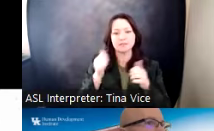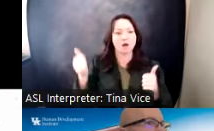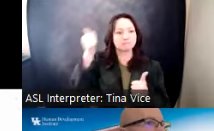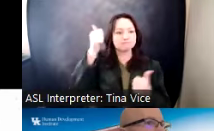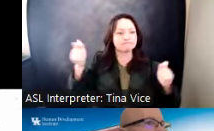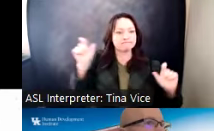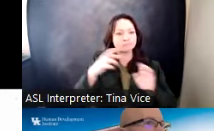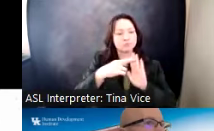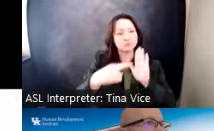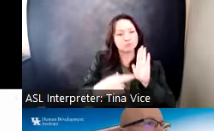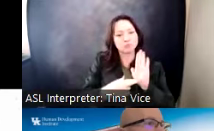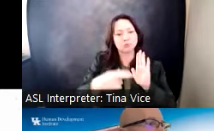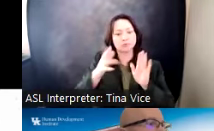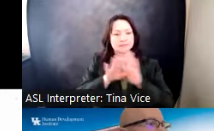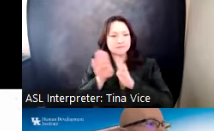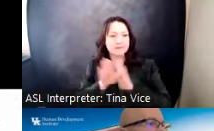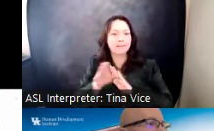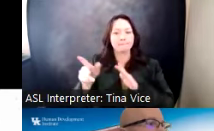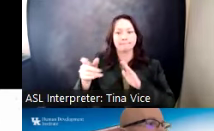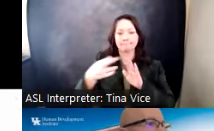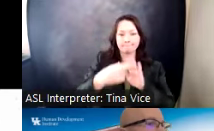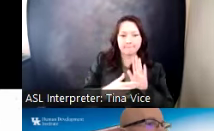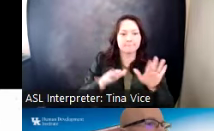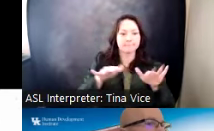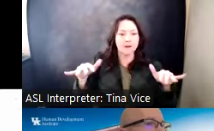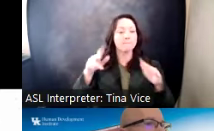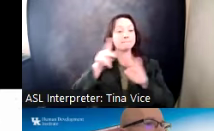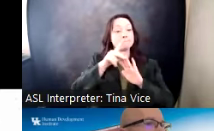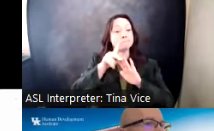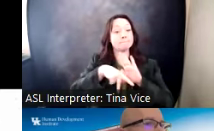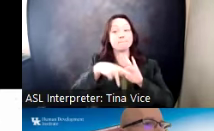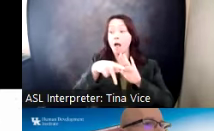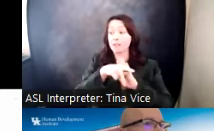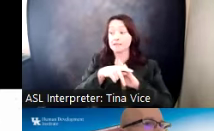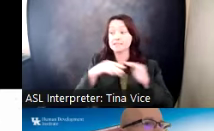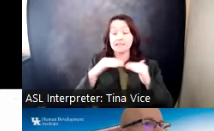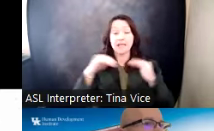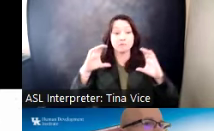affect behavior. And then policy level is going to be those rules and regulations as well as the larger